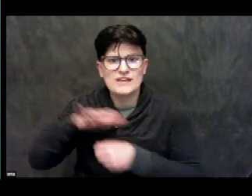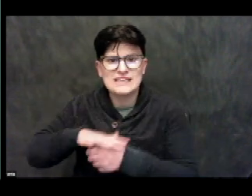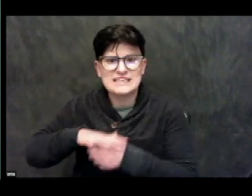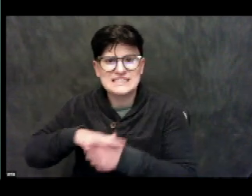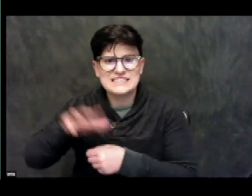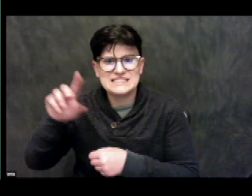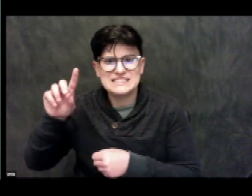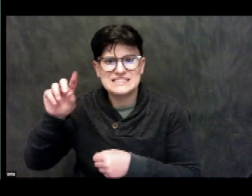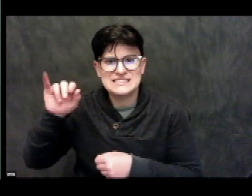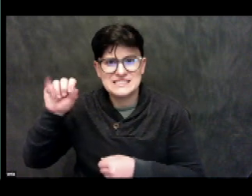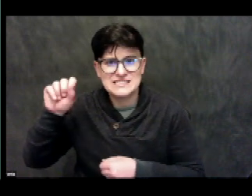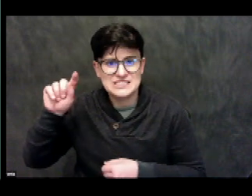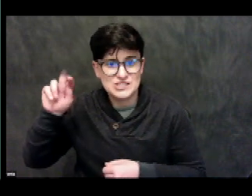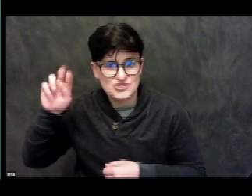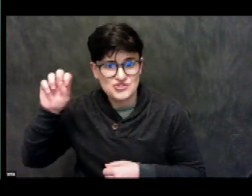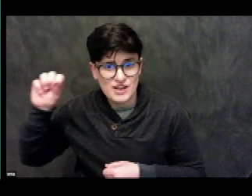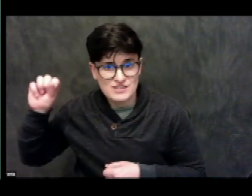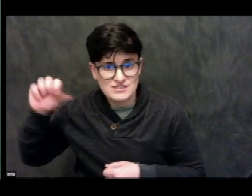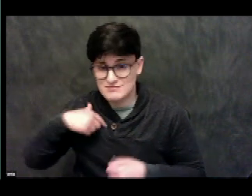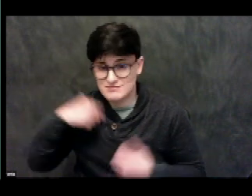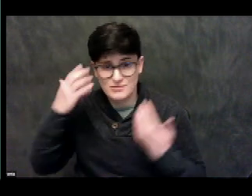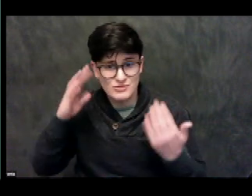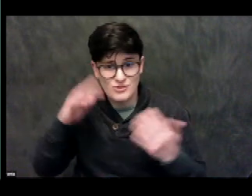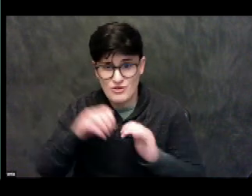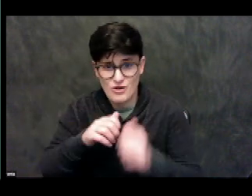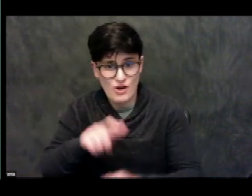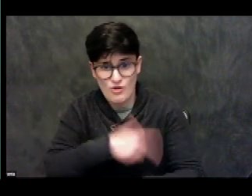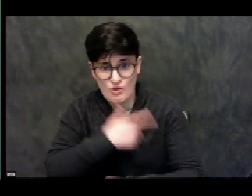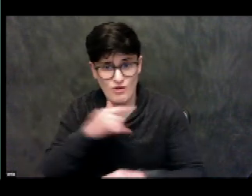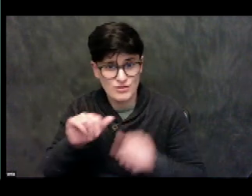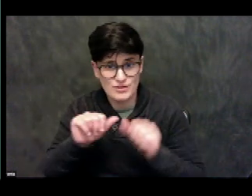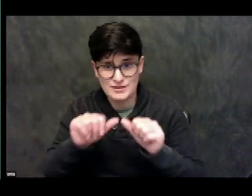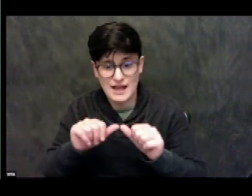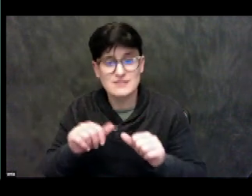They did bring my husband in with the baby in the recovery room